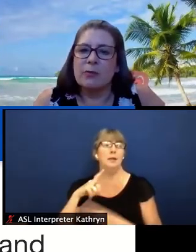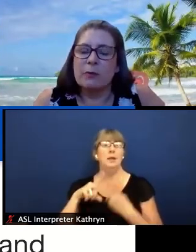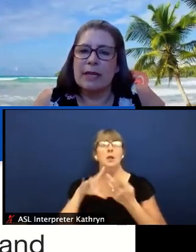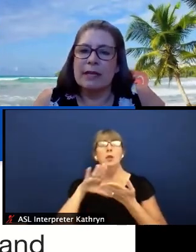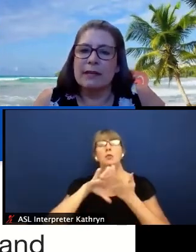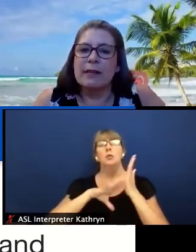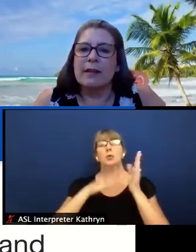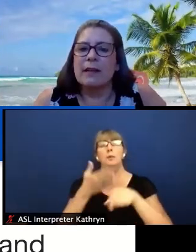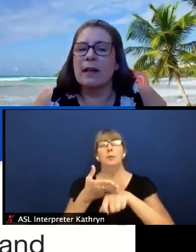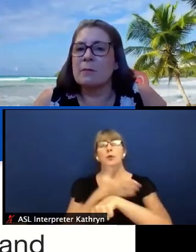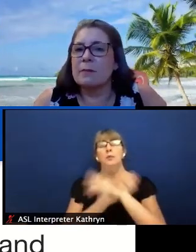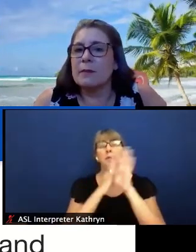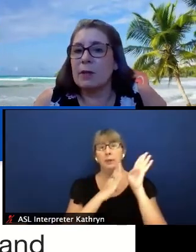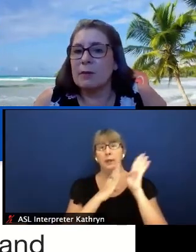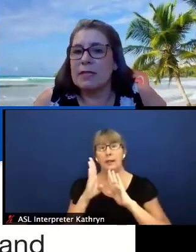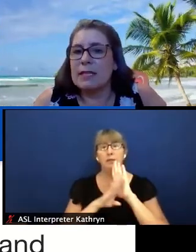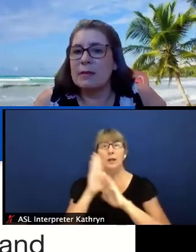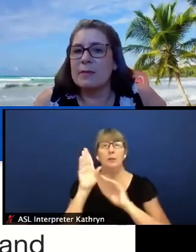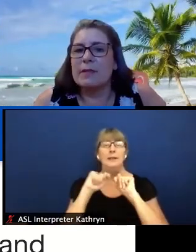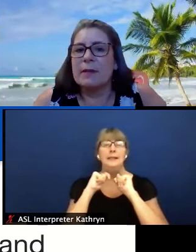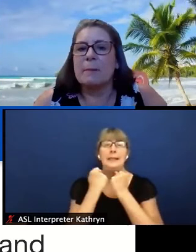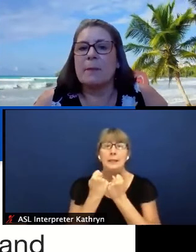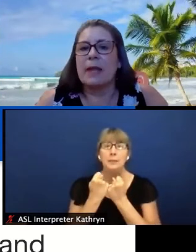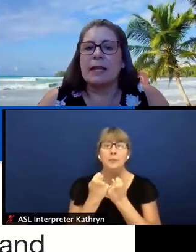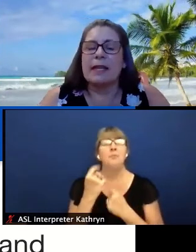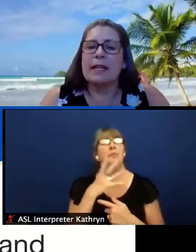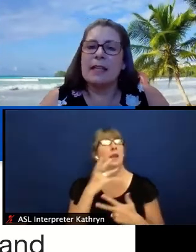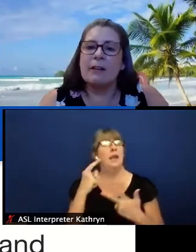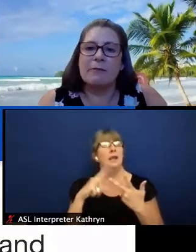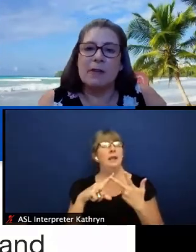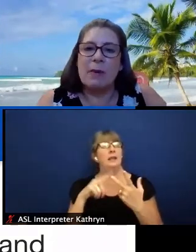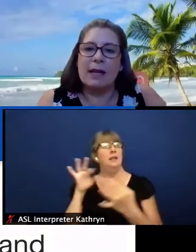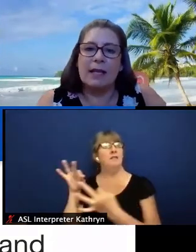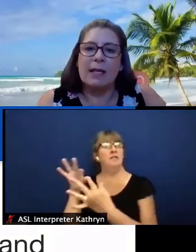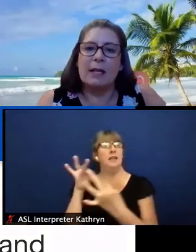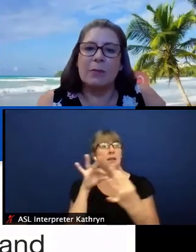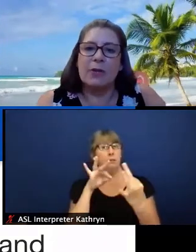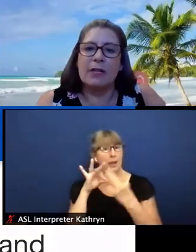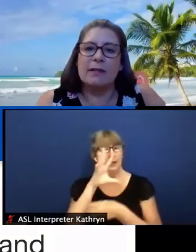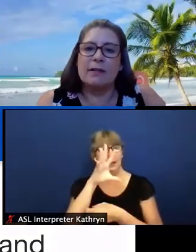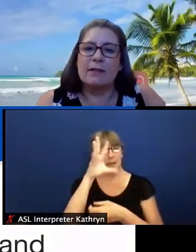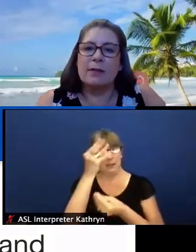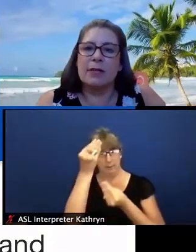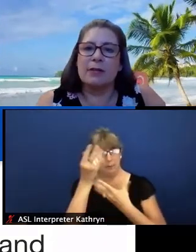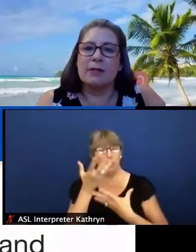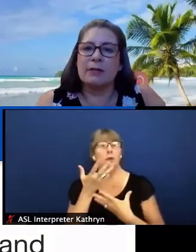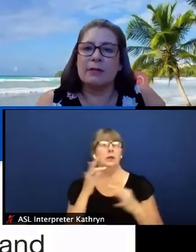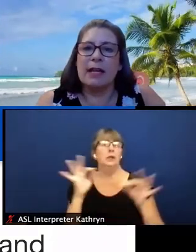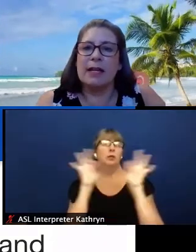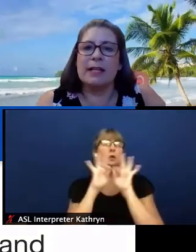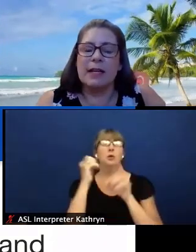plan development teams, and getting that feedback and input is critical, anytime.